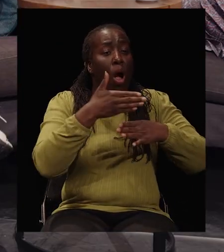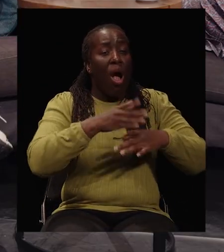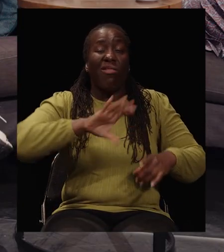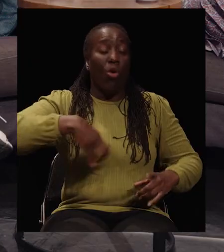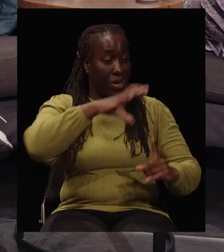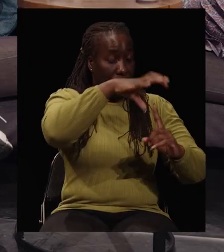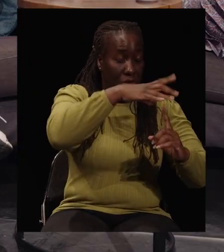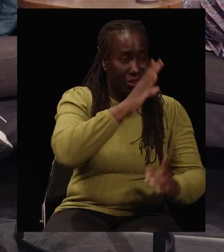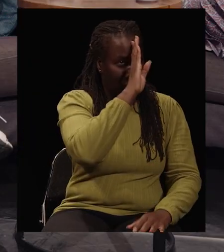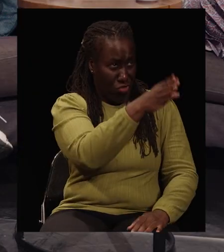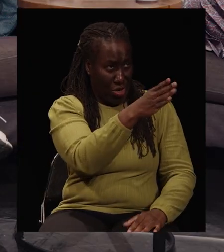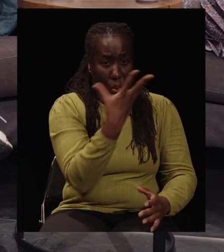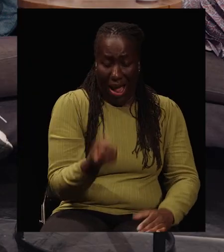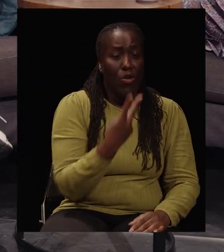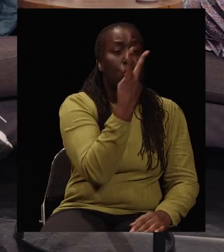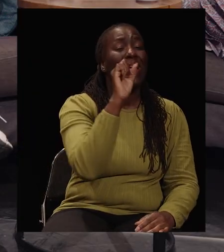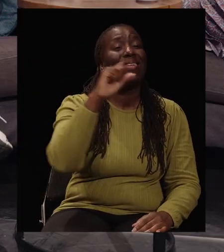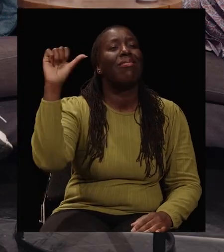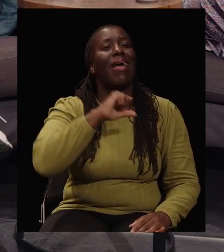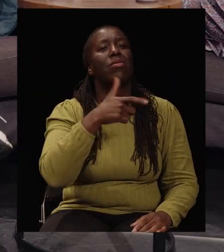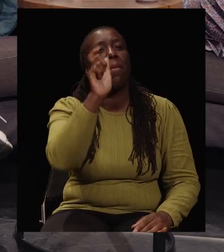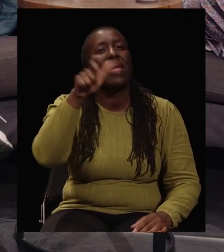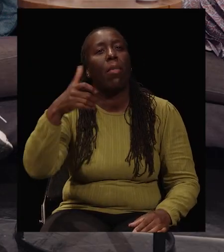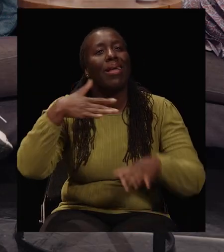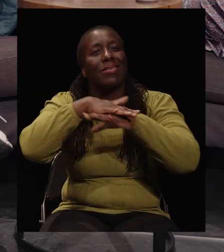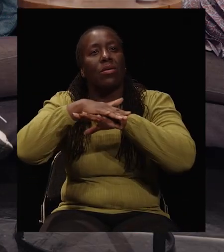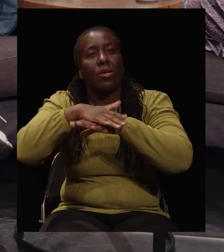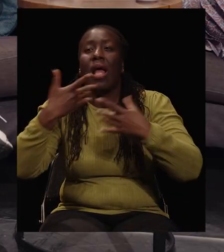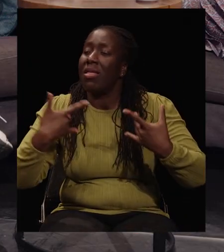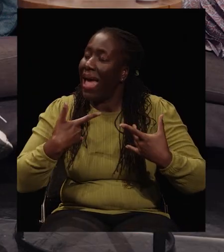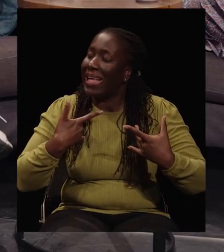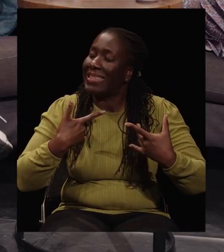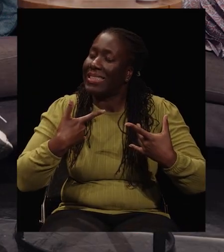We've got 20,000 people in a network that represent a vast array of institutions.